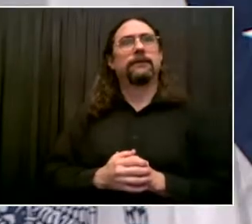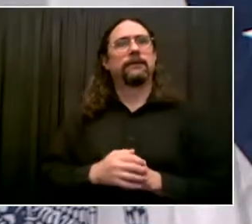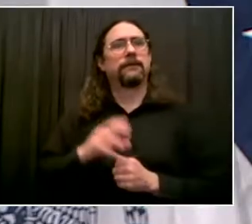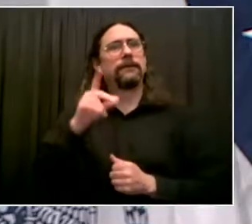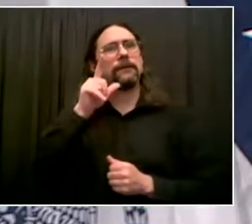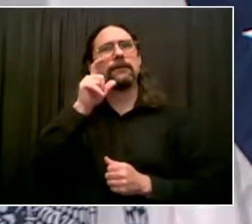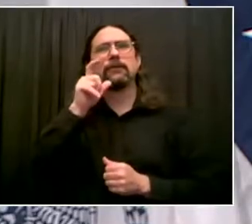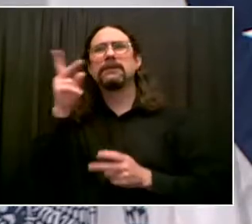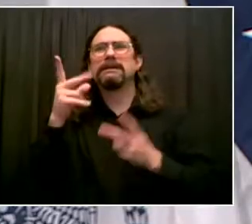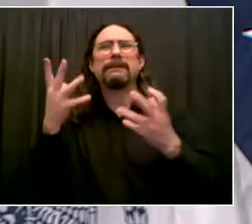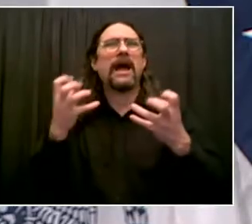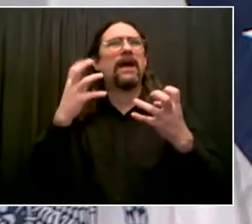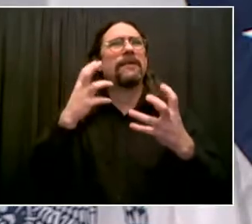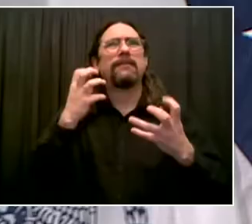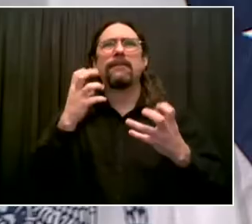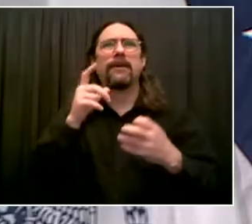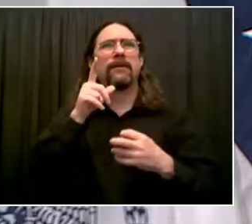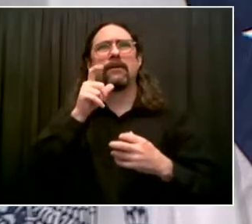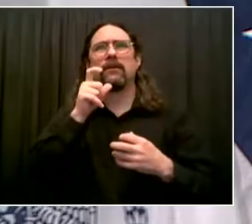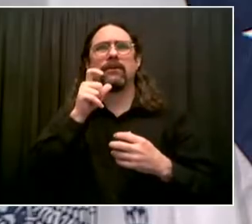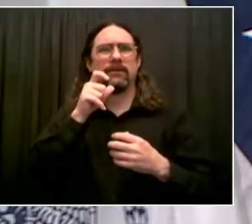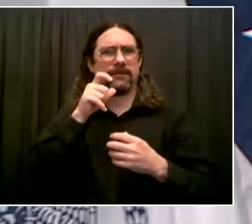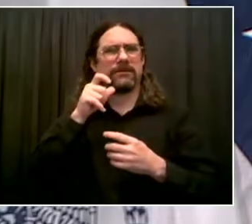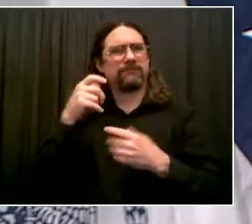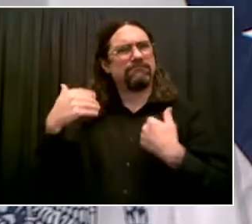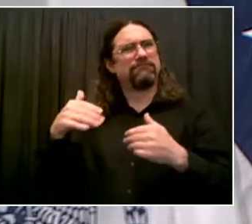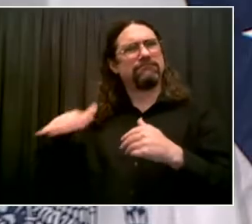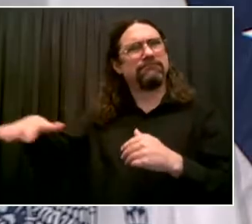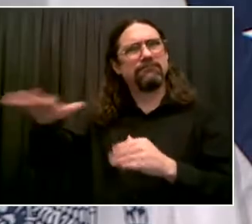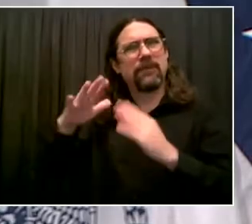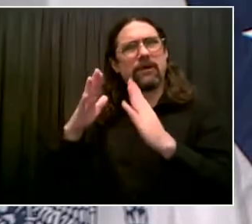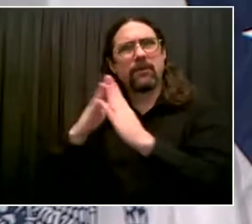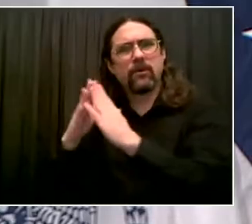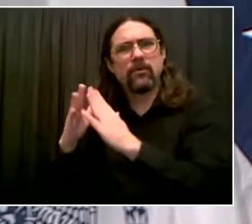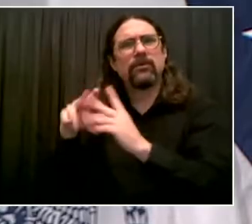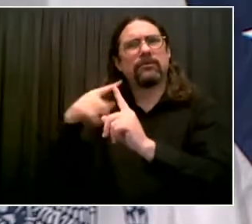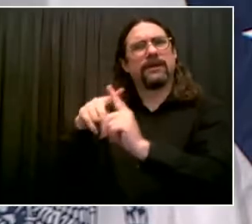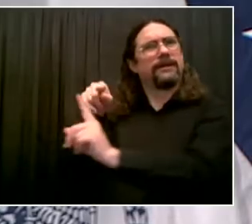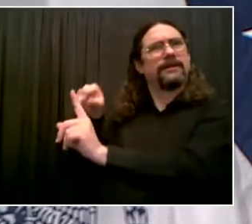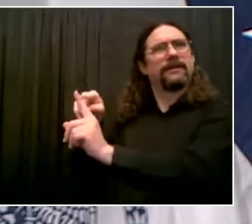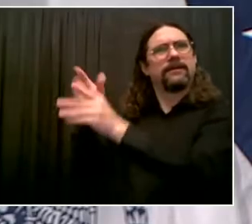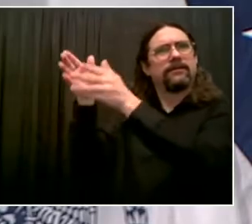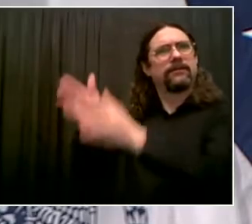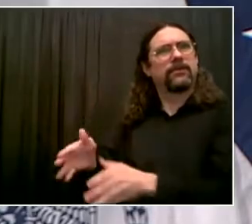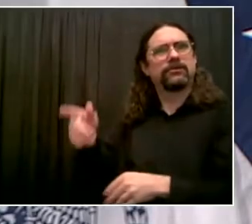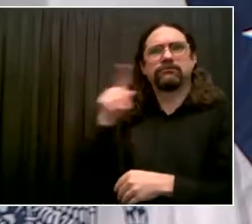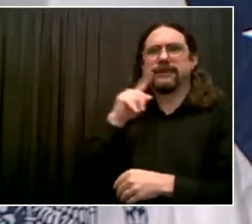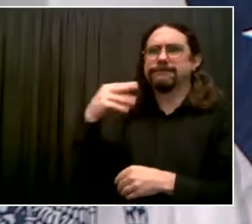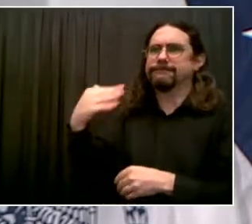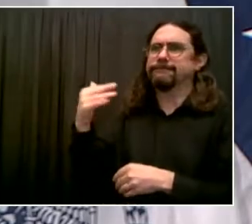SOMEONE FIGHTING FOR THIS FOR DECADES AND HE CALLED ME NUMEROUS TIMES PUSHING THE PRIORITY, I KNOW HE HEARSAY FROM